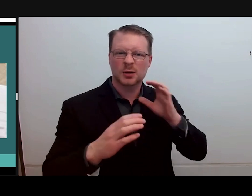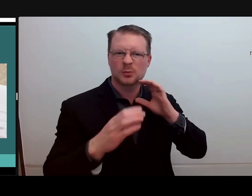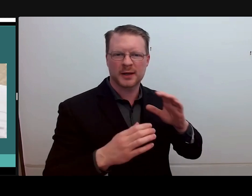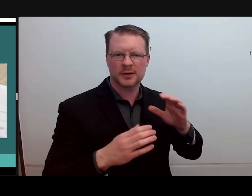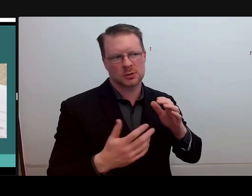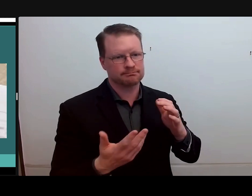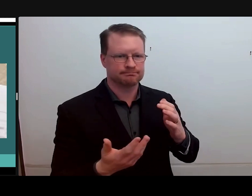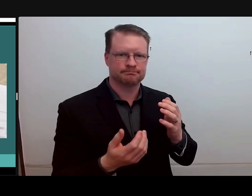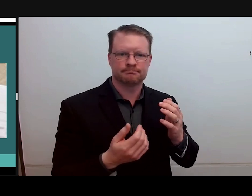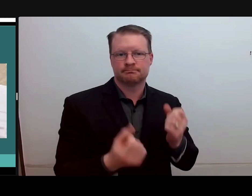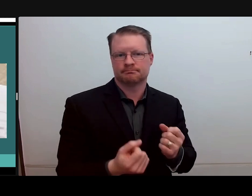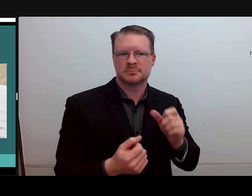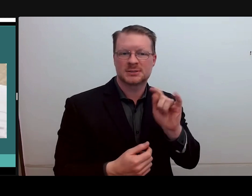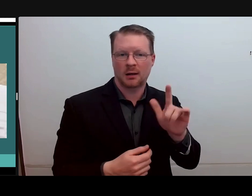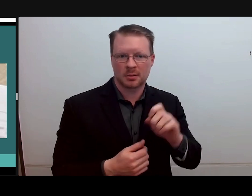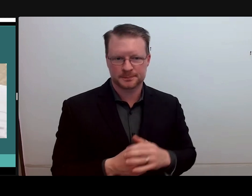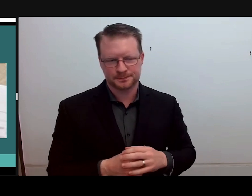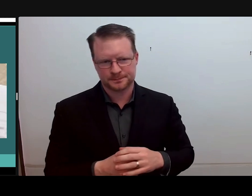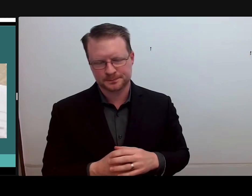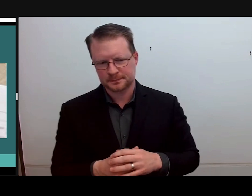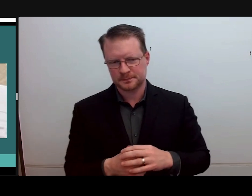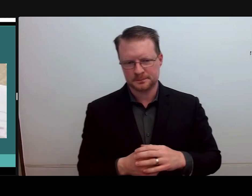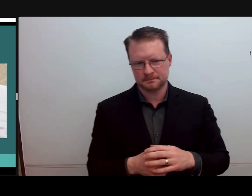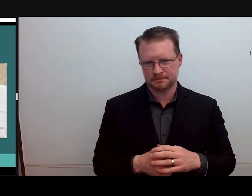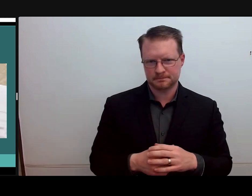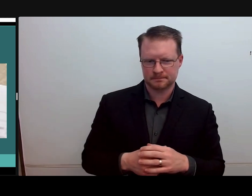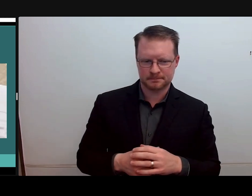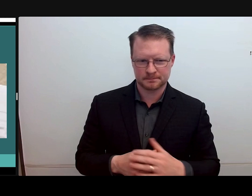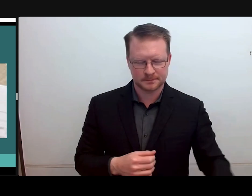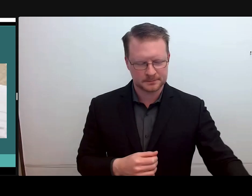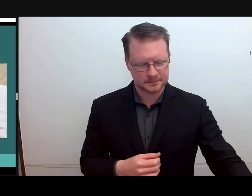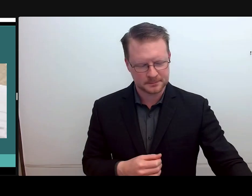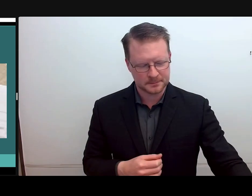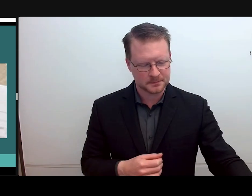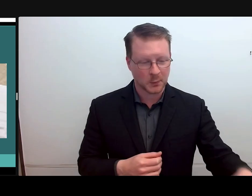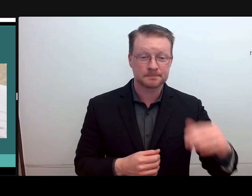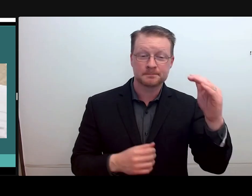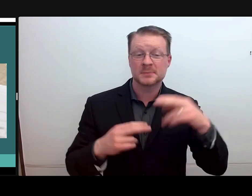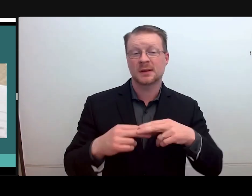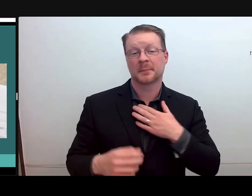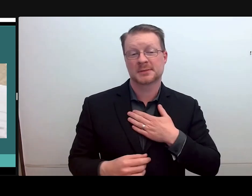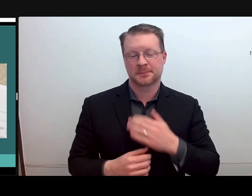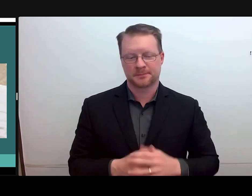preference and how that communication in her communication style would influence